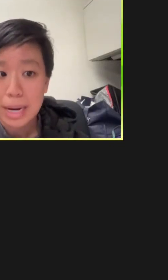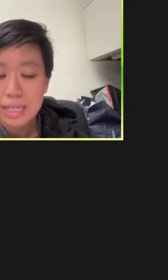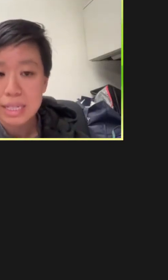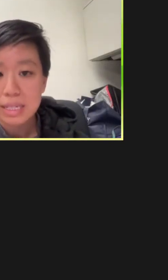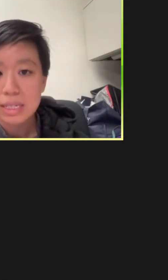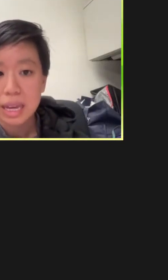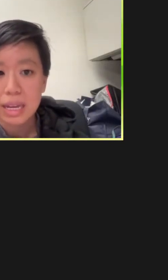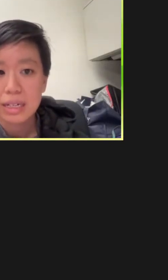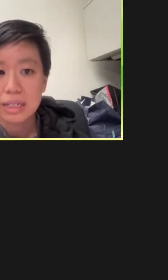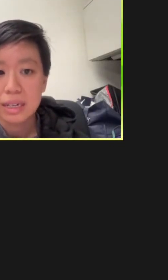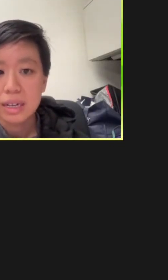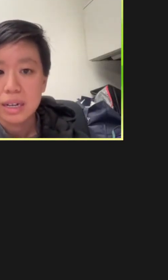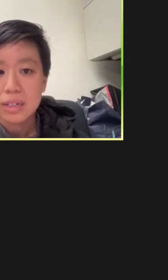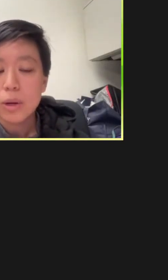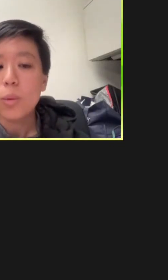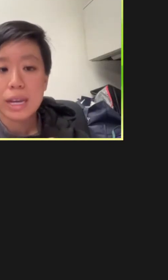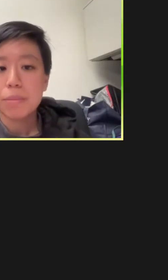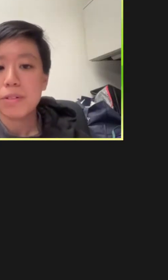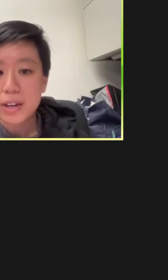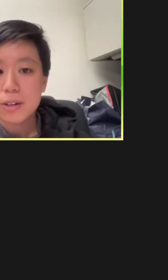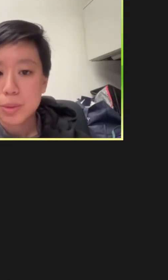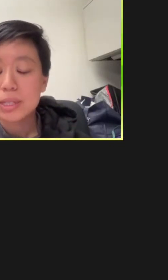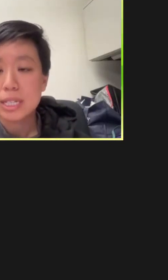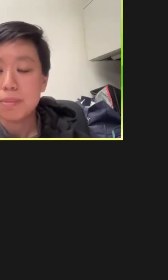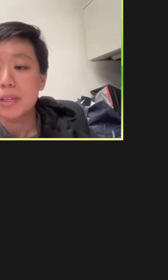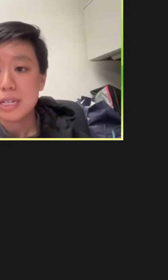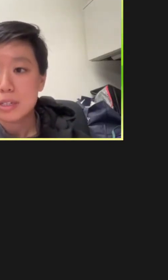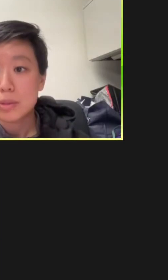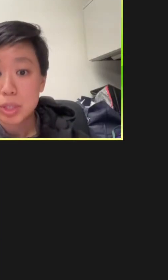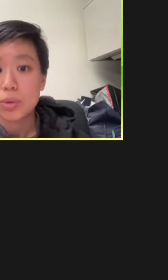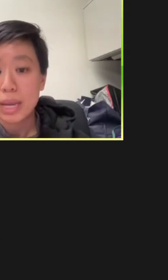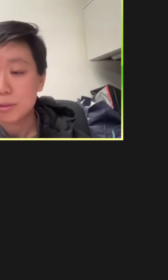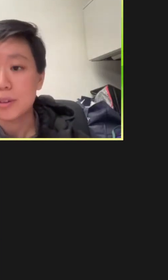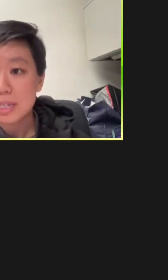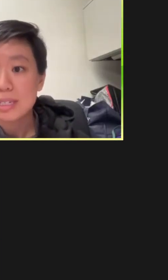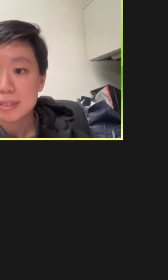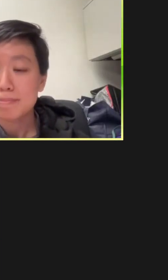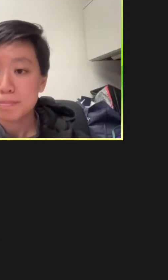worse practices, and what can providers with disabilities do to counter these?